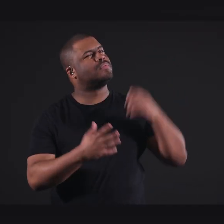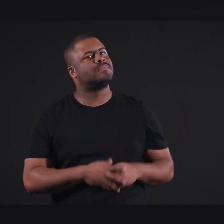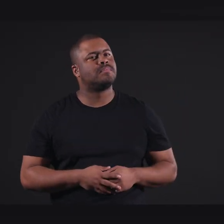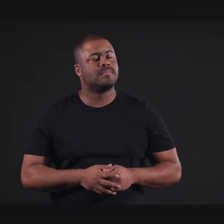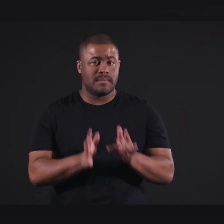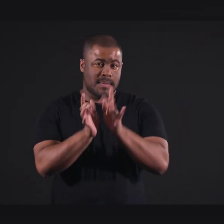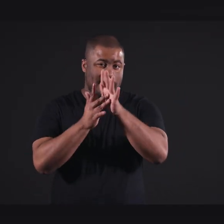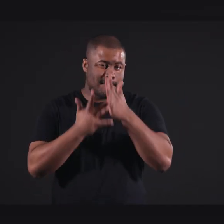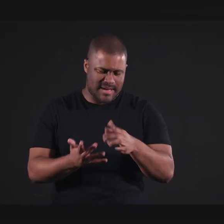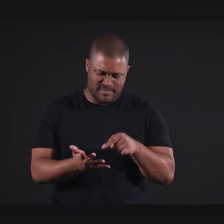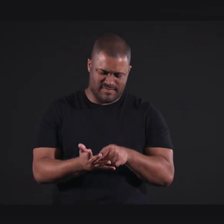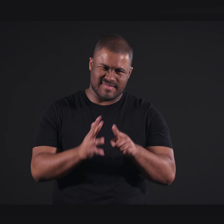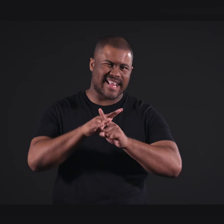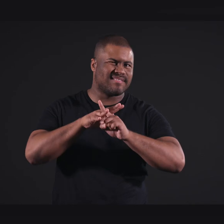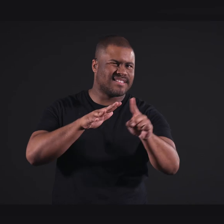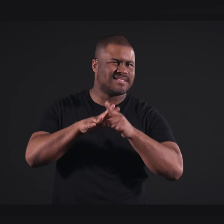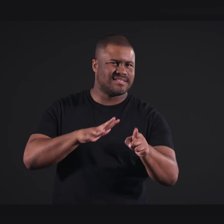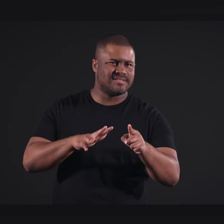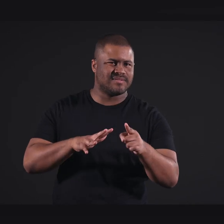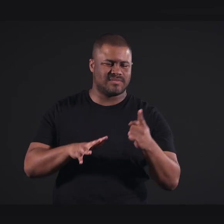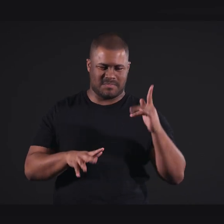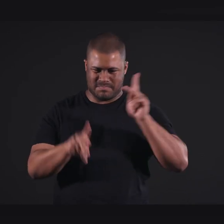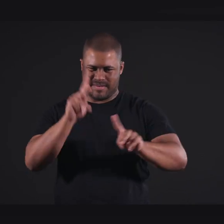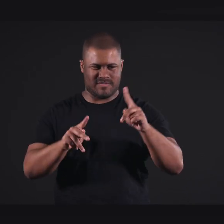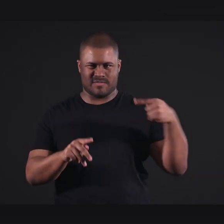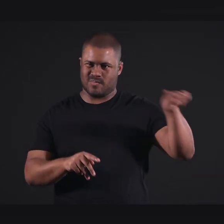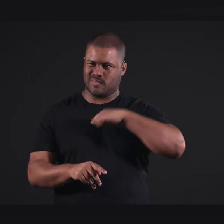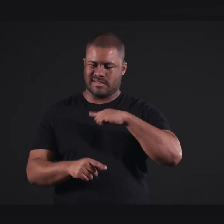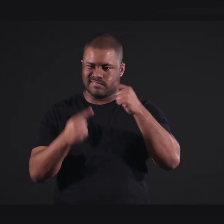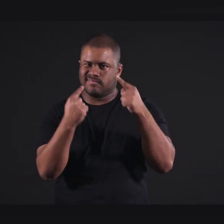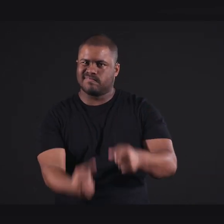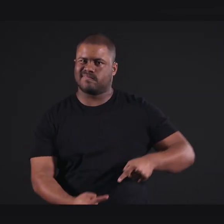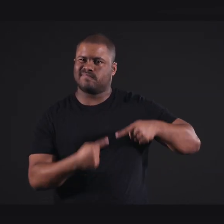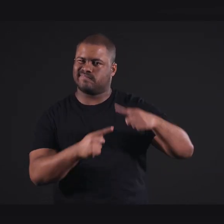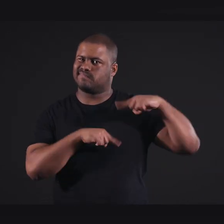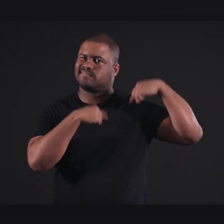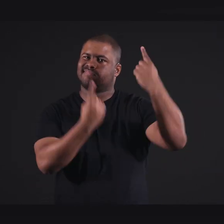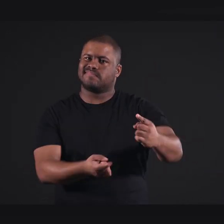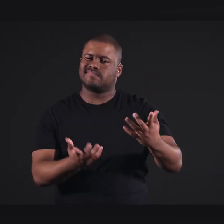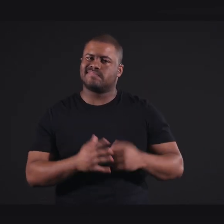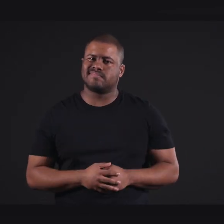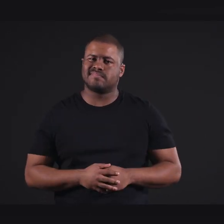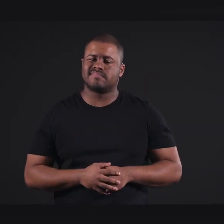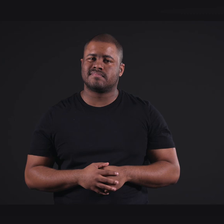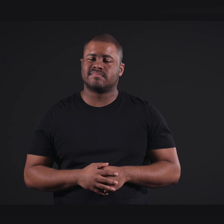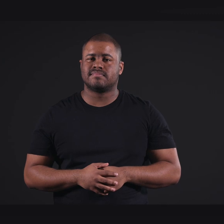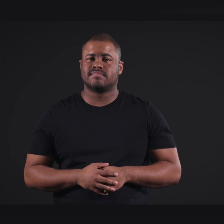At the beginning of the book of Exodus surely that’s the question the people had to wrestle with.